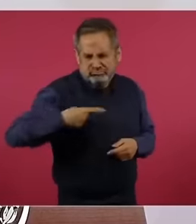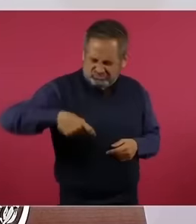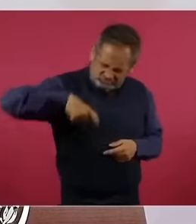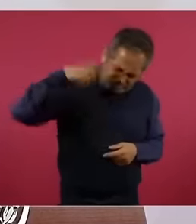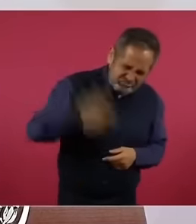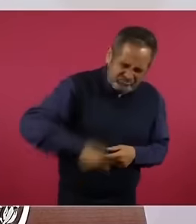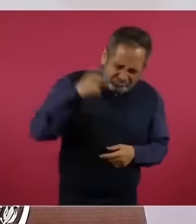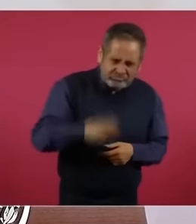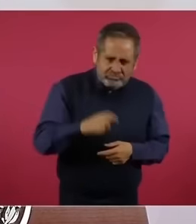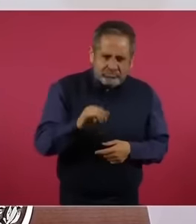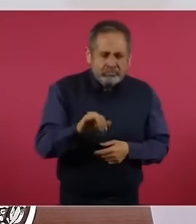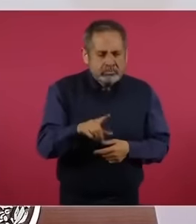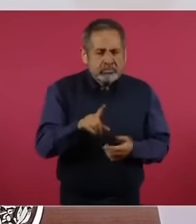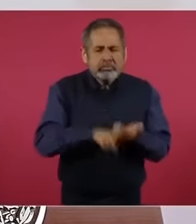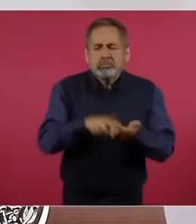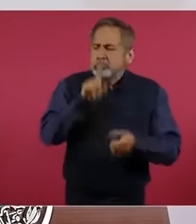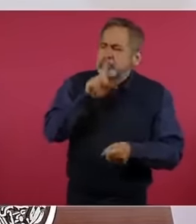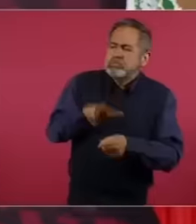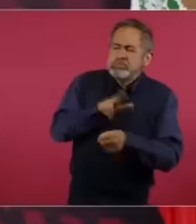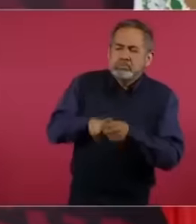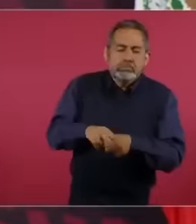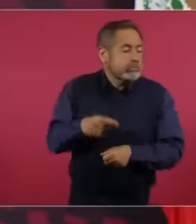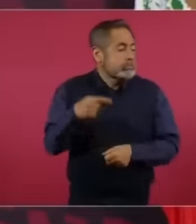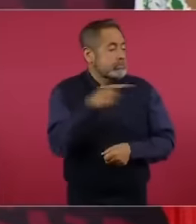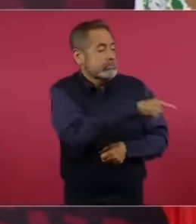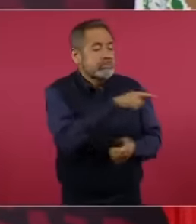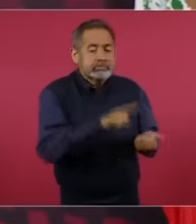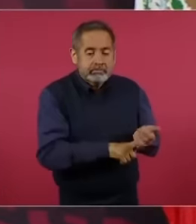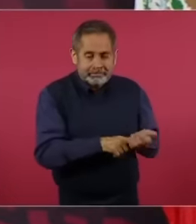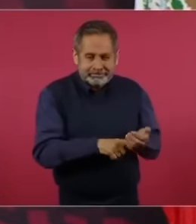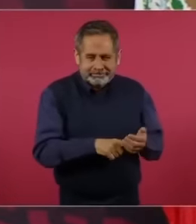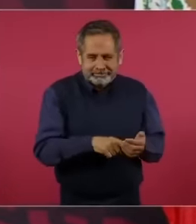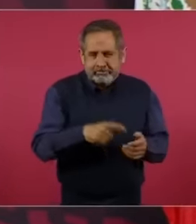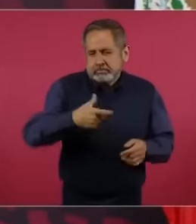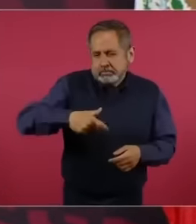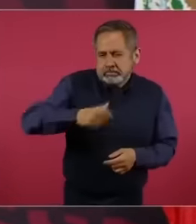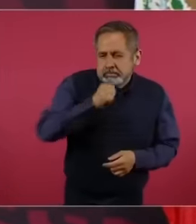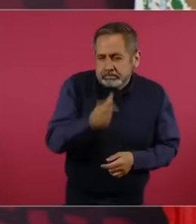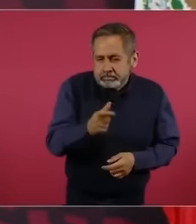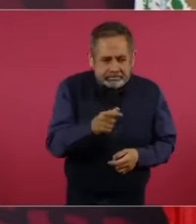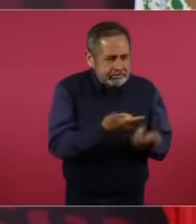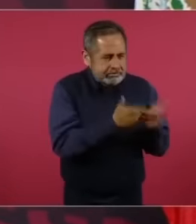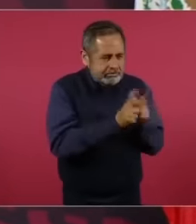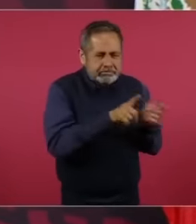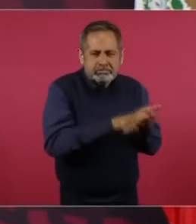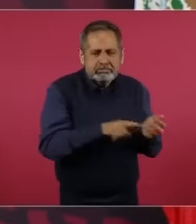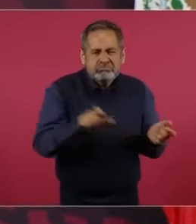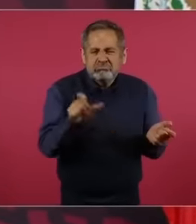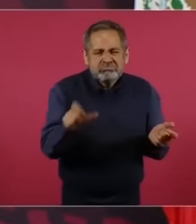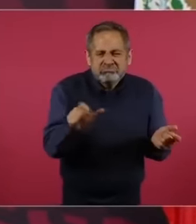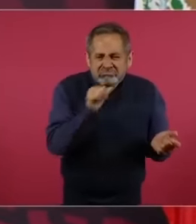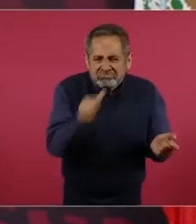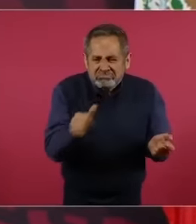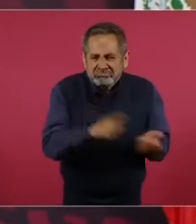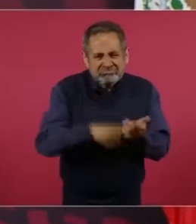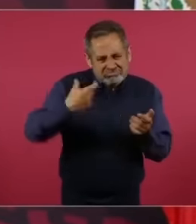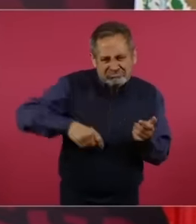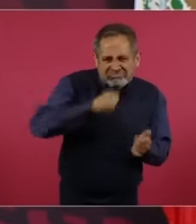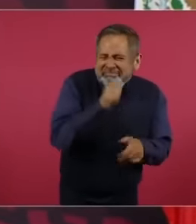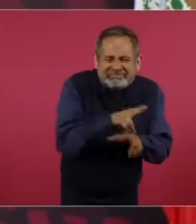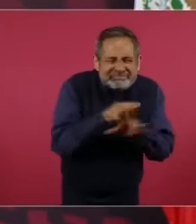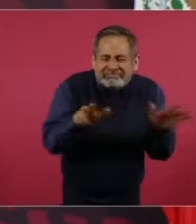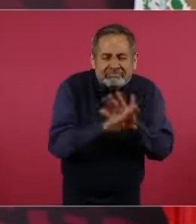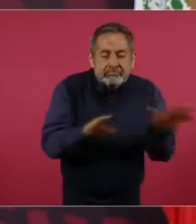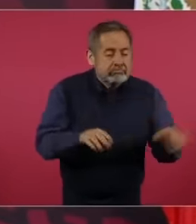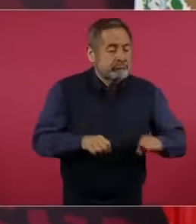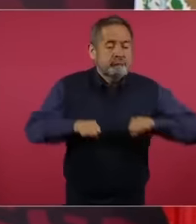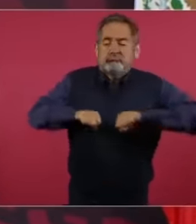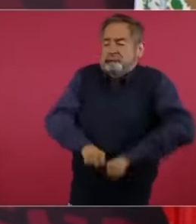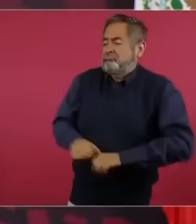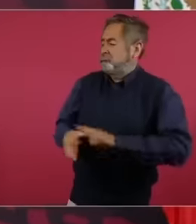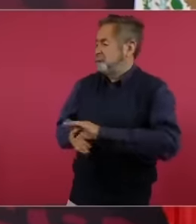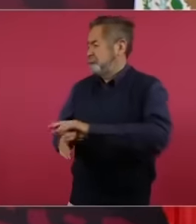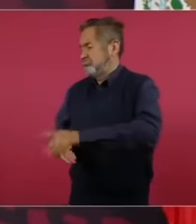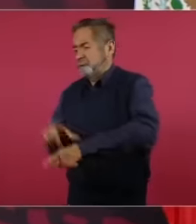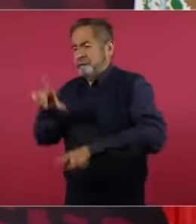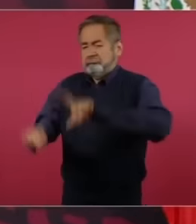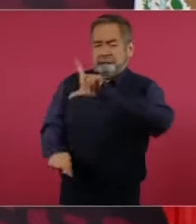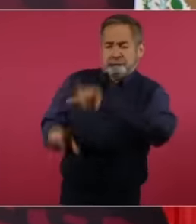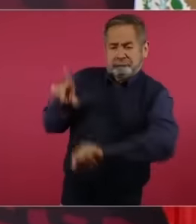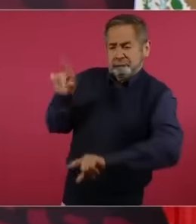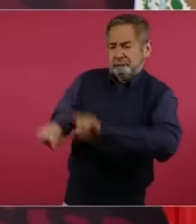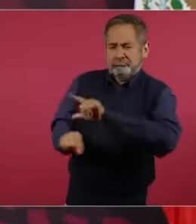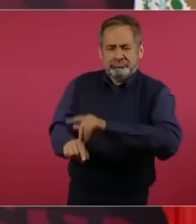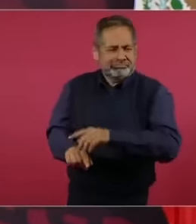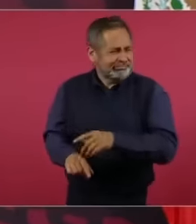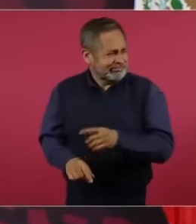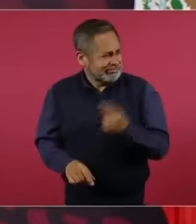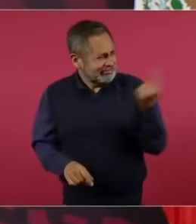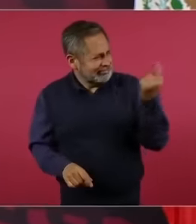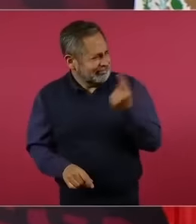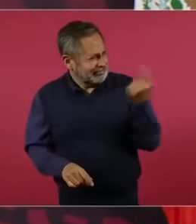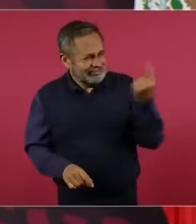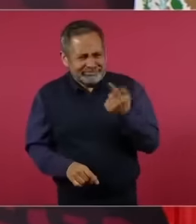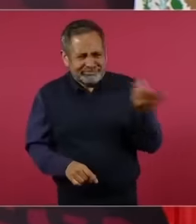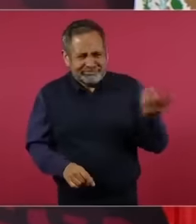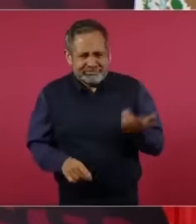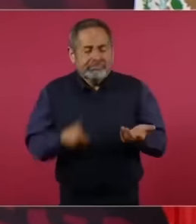, but they do have a very despotic way towards their domestic workers,